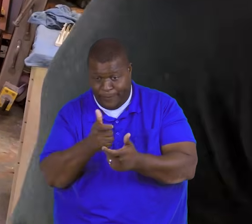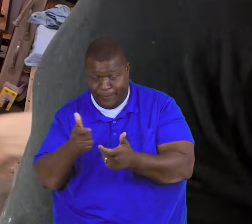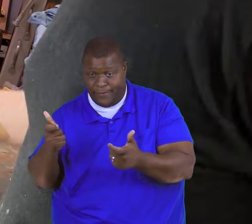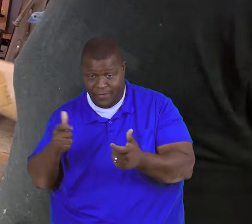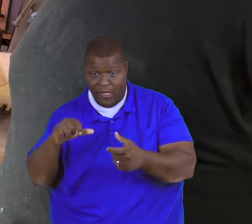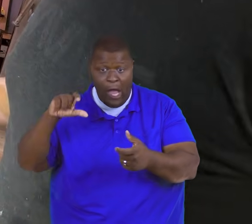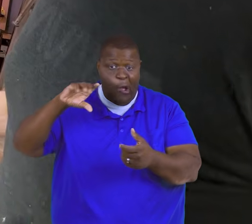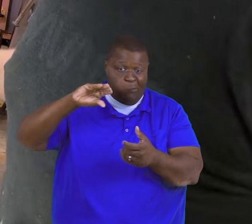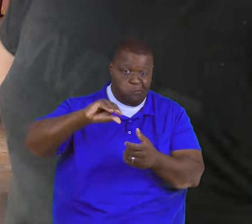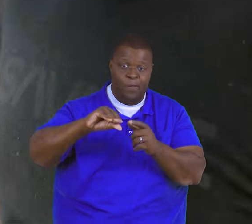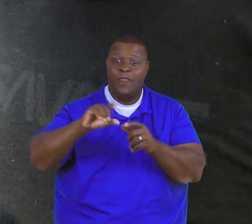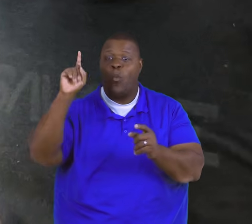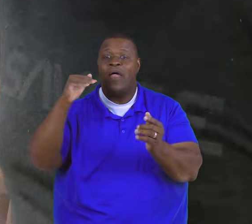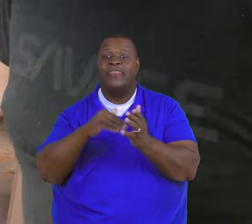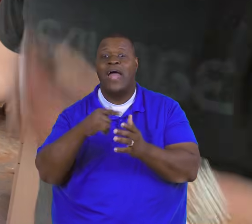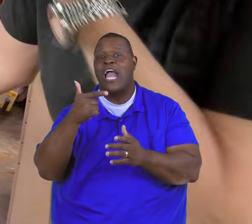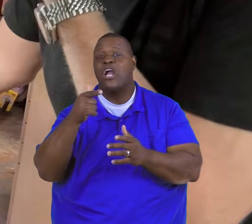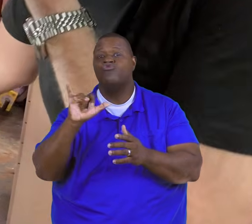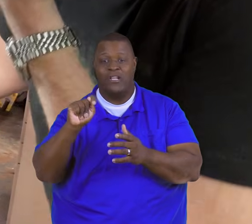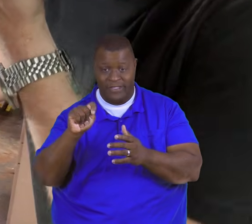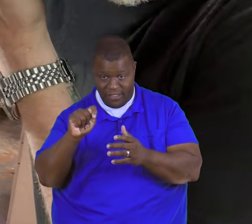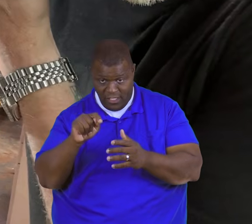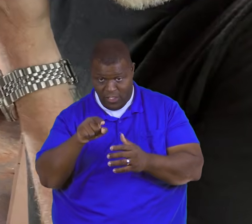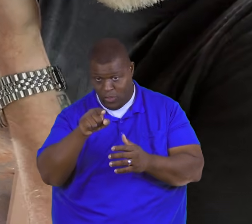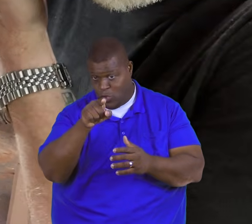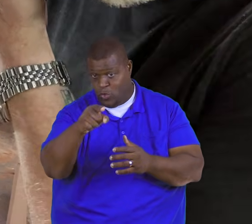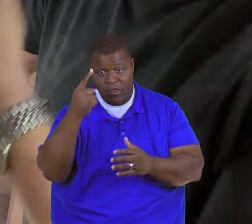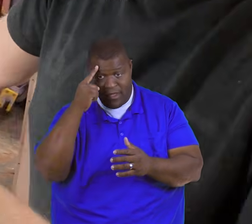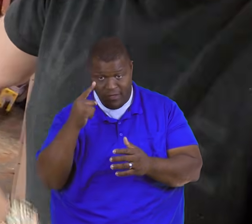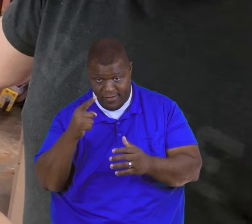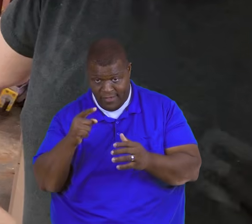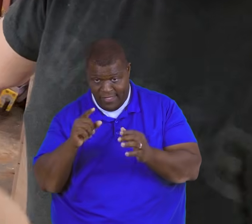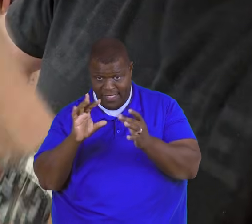Give me some advise in the comments if I should use higher and I'll get better,